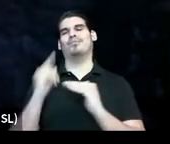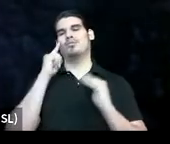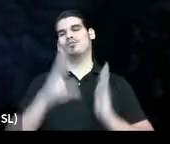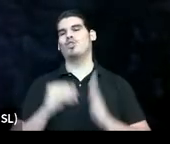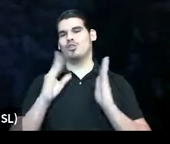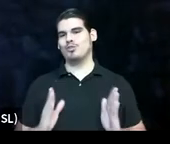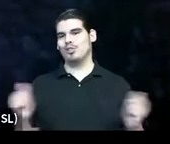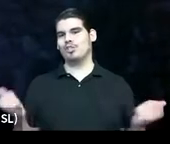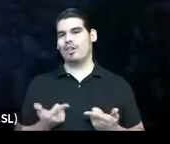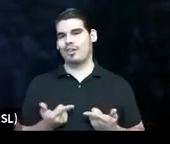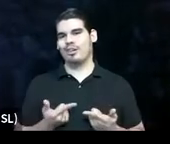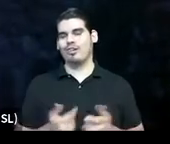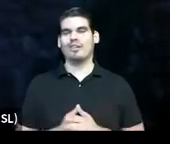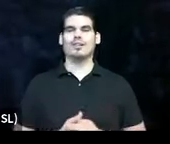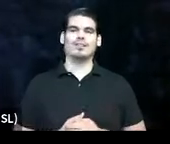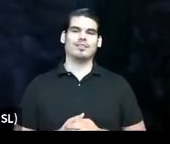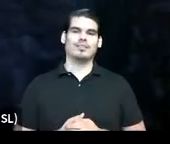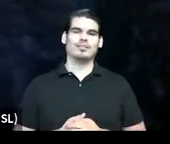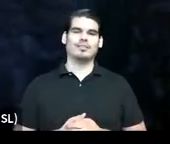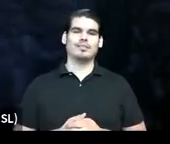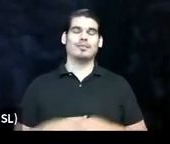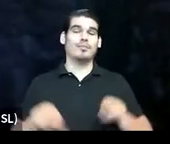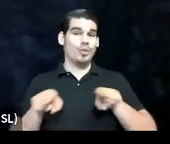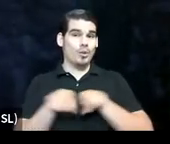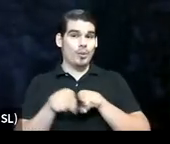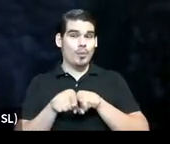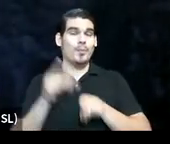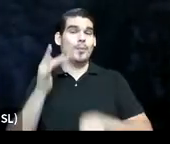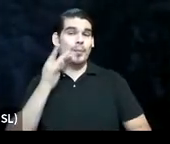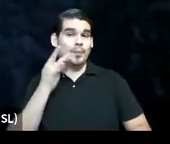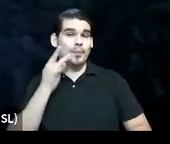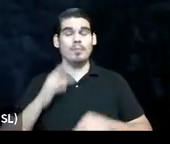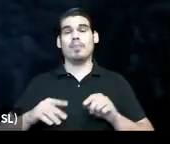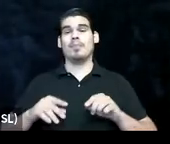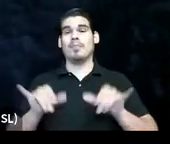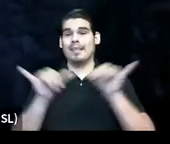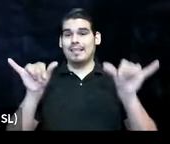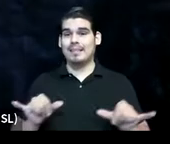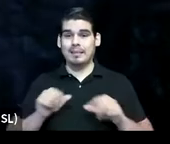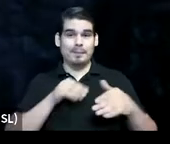Regardless if they're first-time students or returning college students so that way you